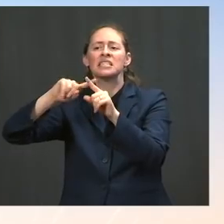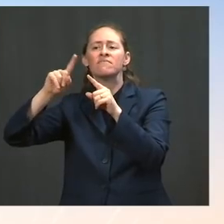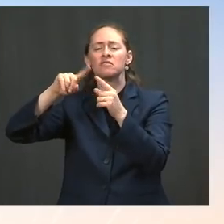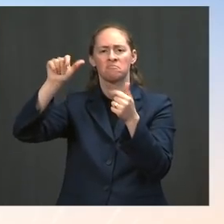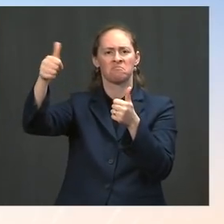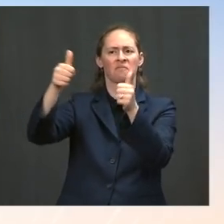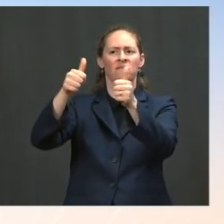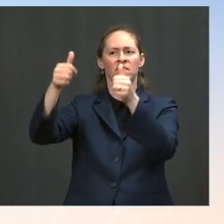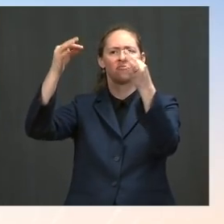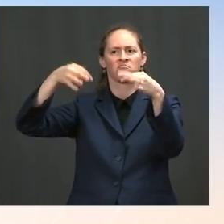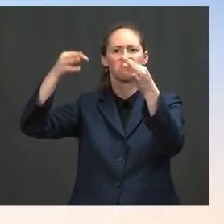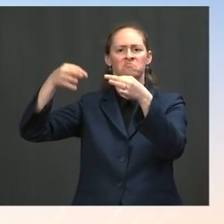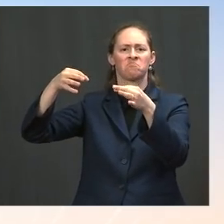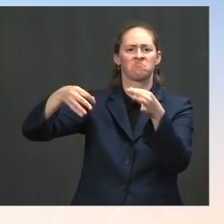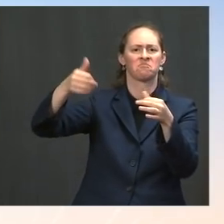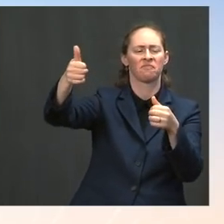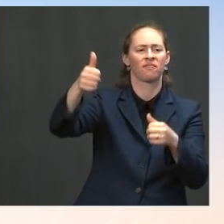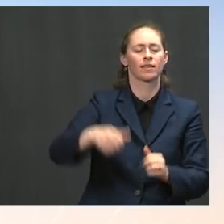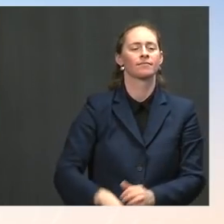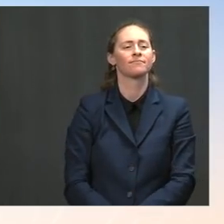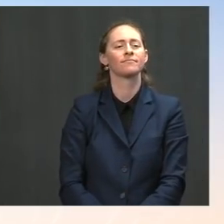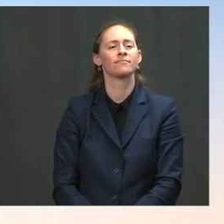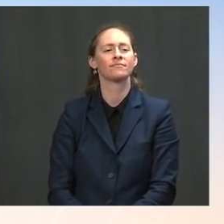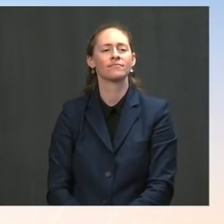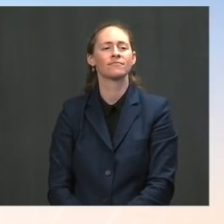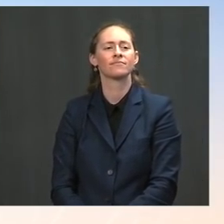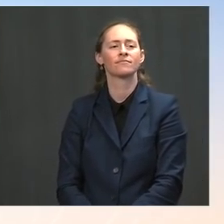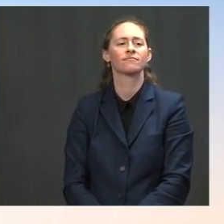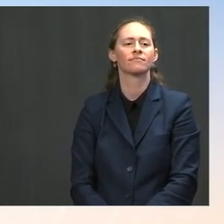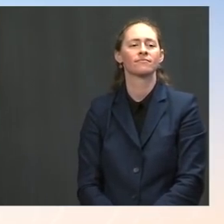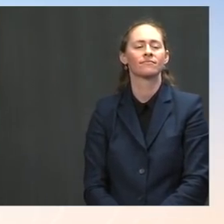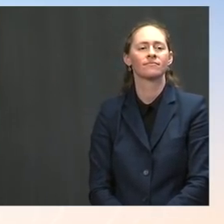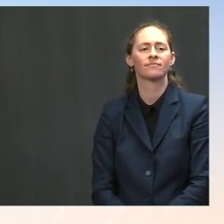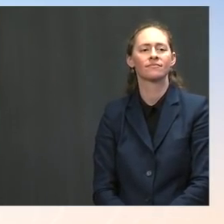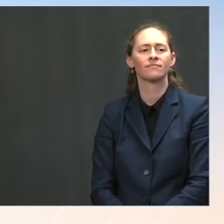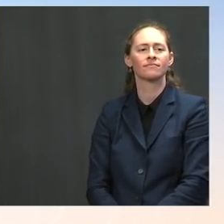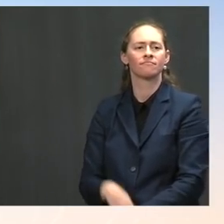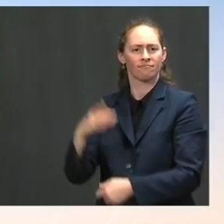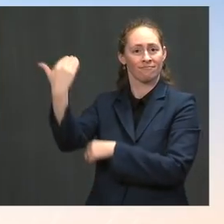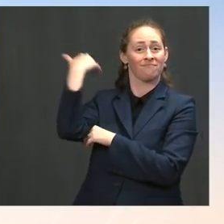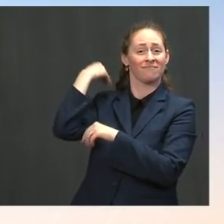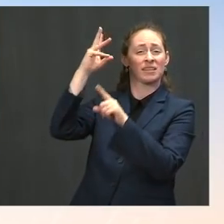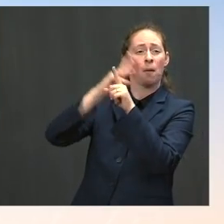the President asked Americans to wear masks for 100 days. As the Delta variant spreads, is there a possibility